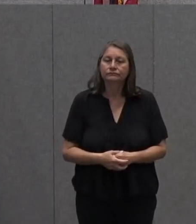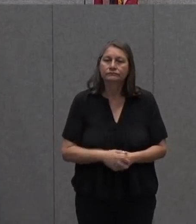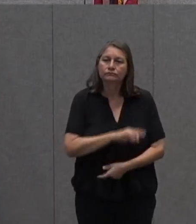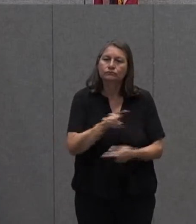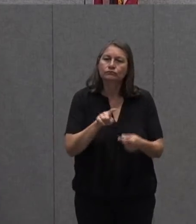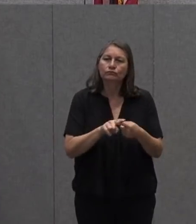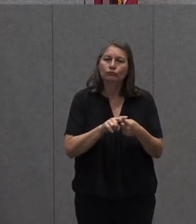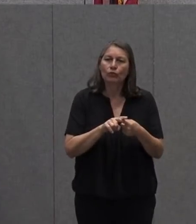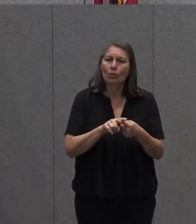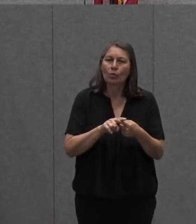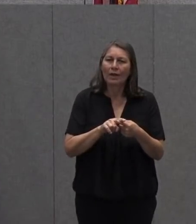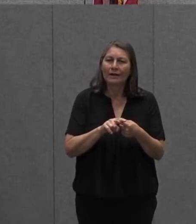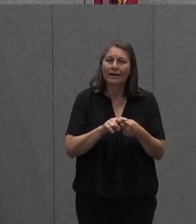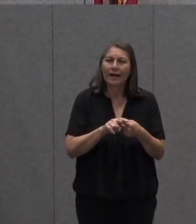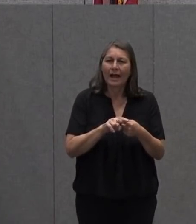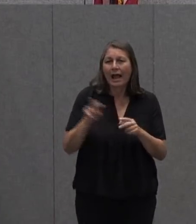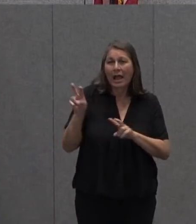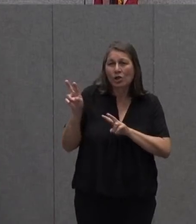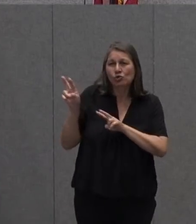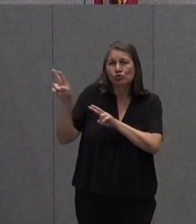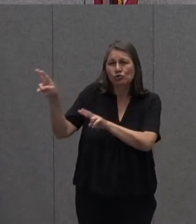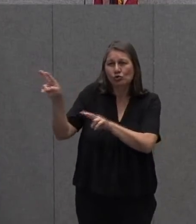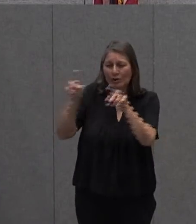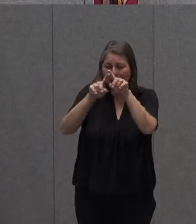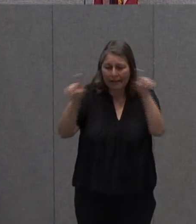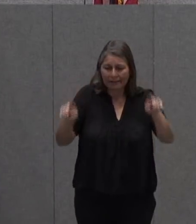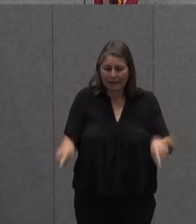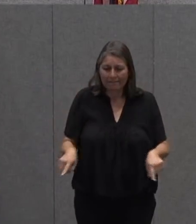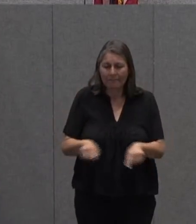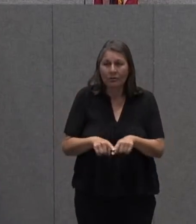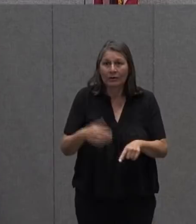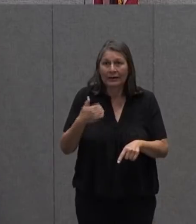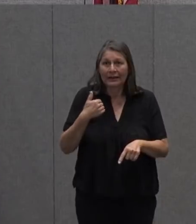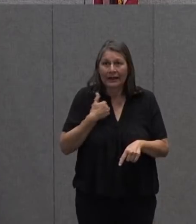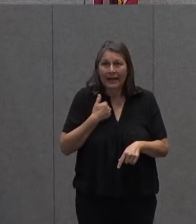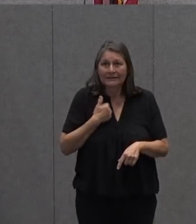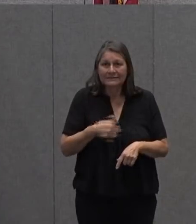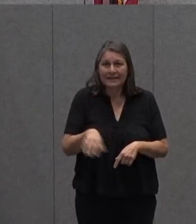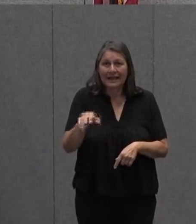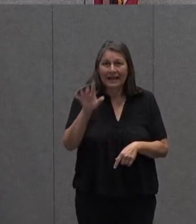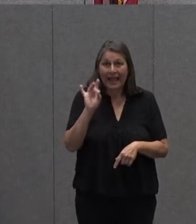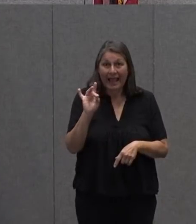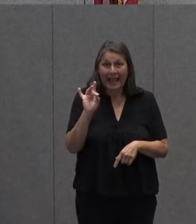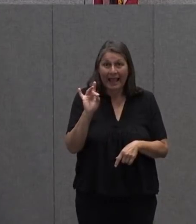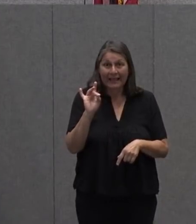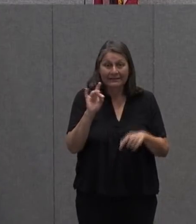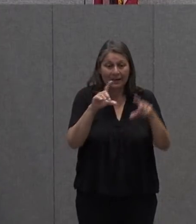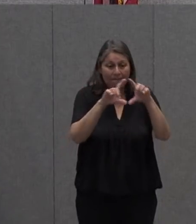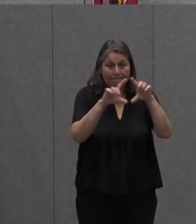I see that it has eight boxes across and eight boxes up and down.